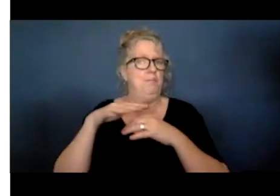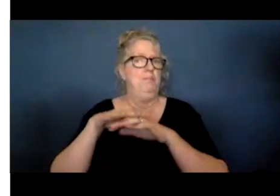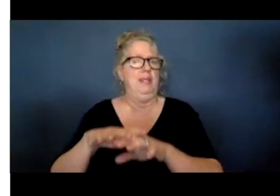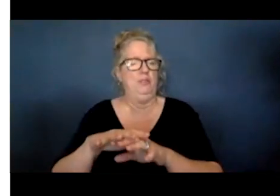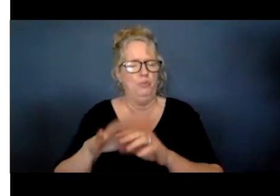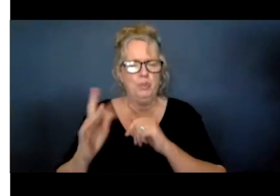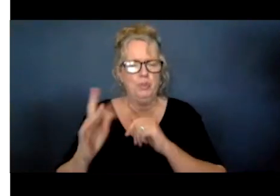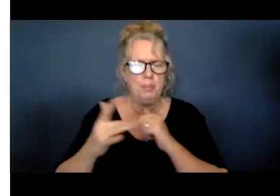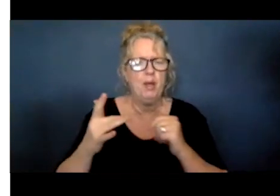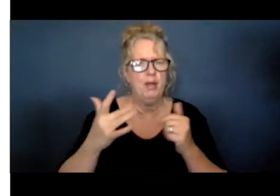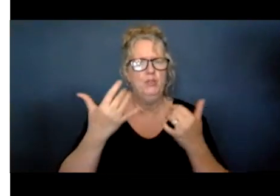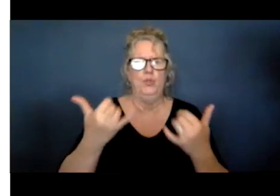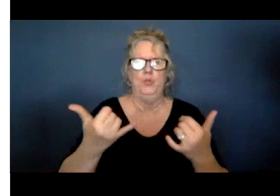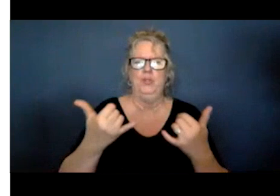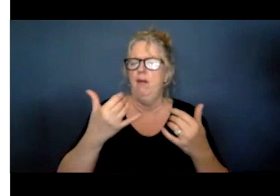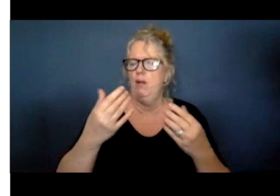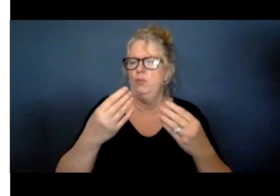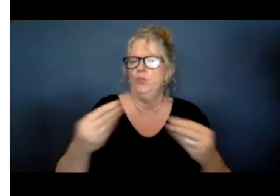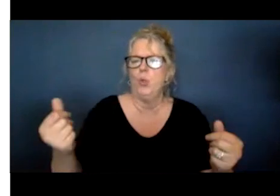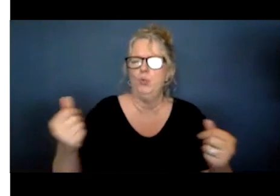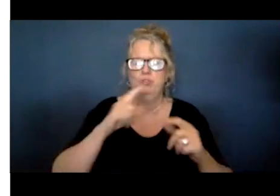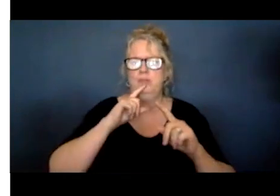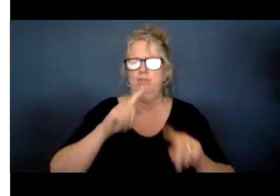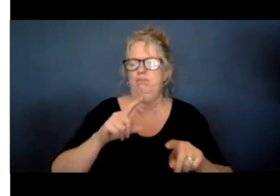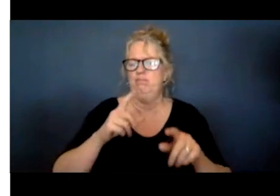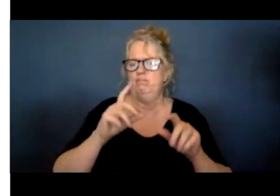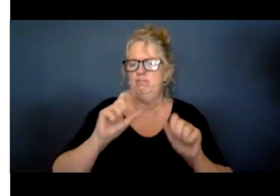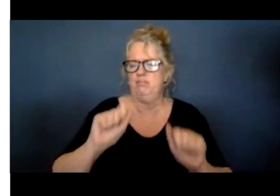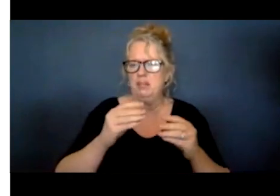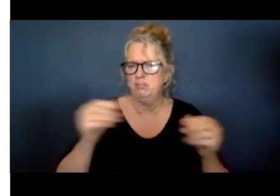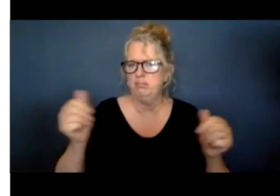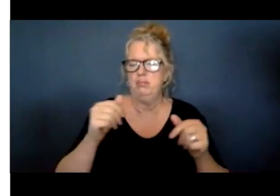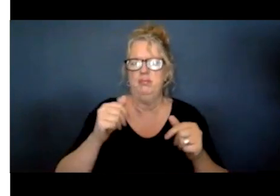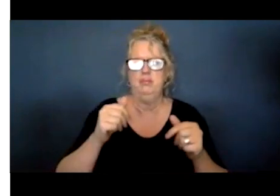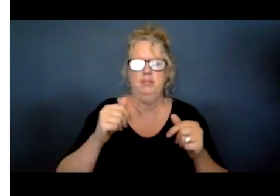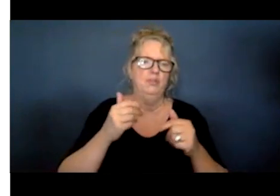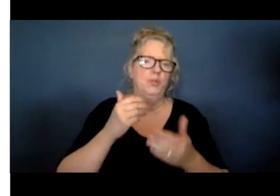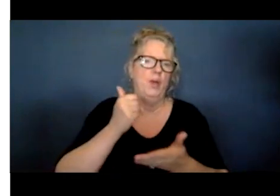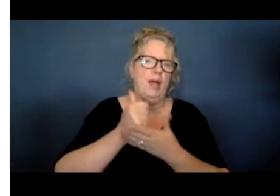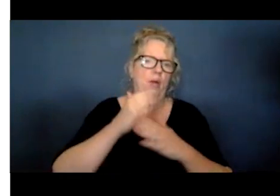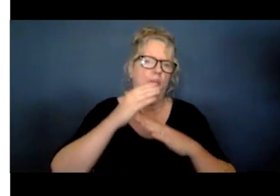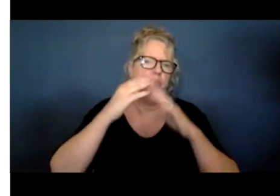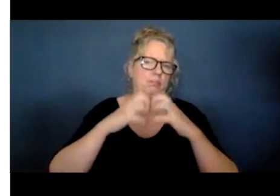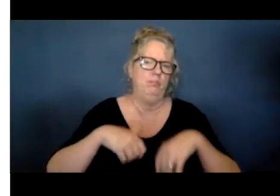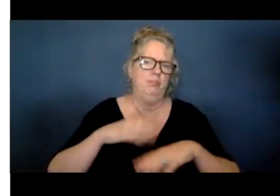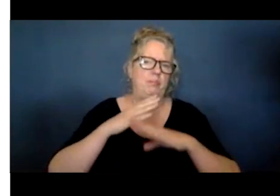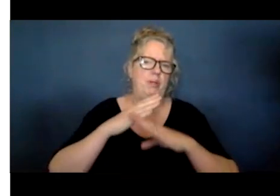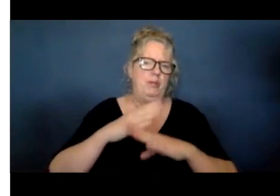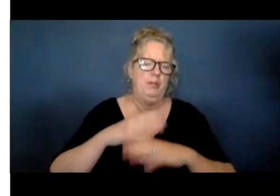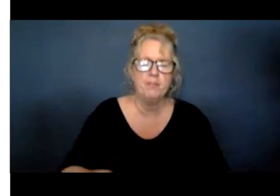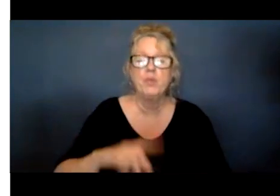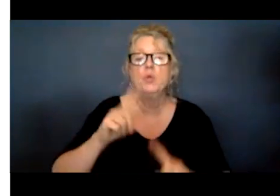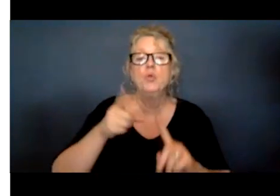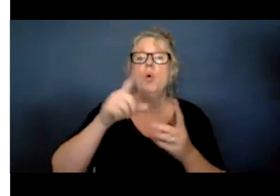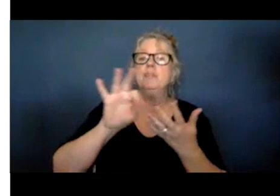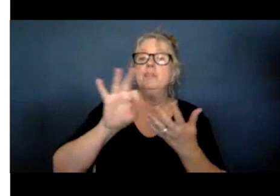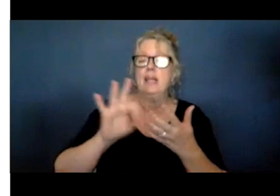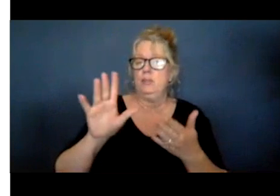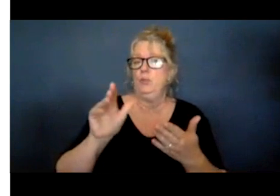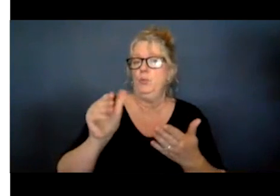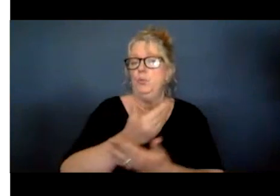solutions are readily available. When selecting new technologies,